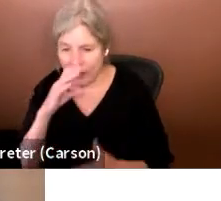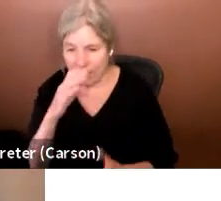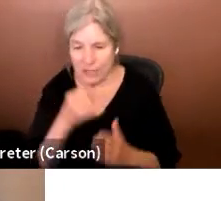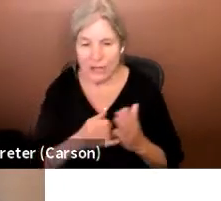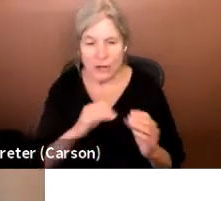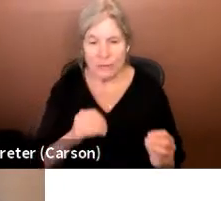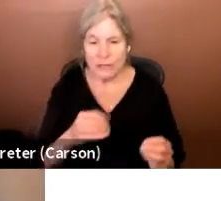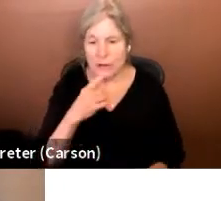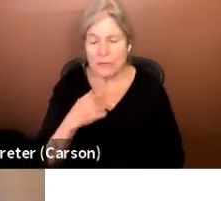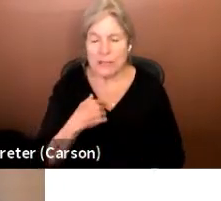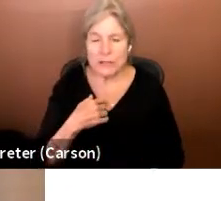know the VOK YUM forming process.